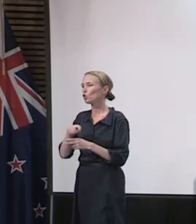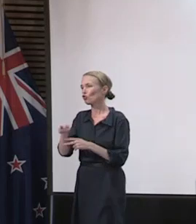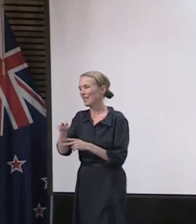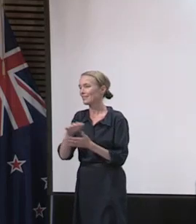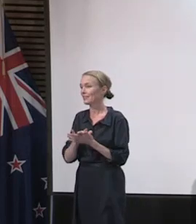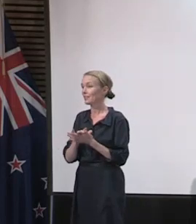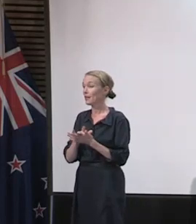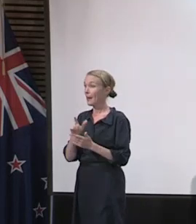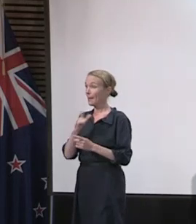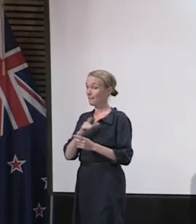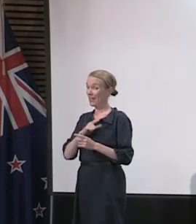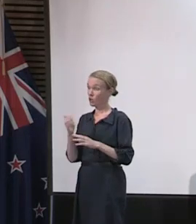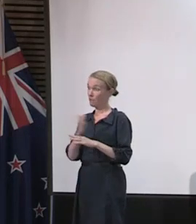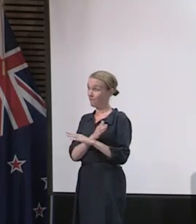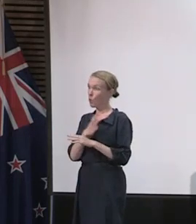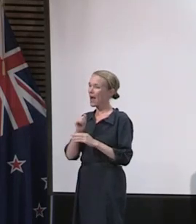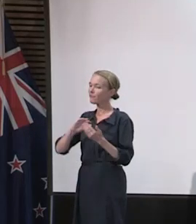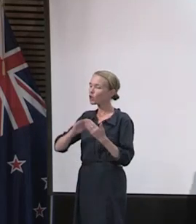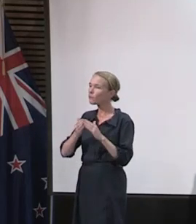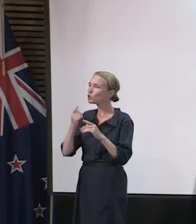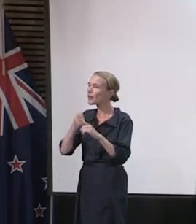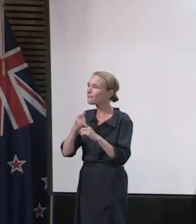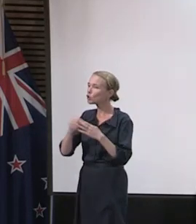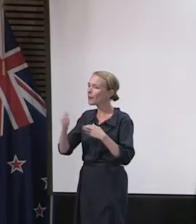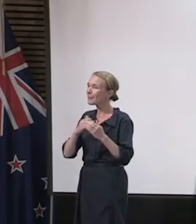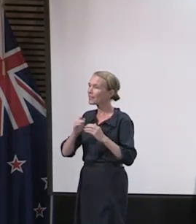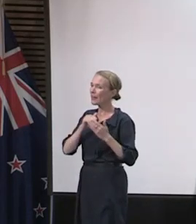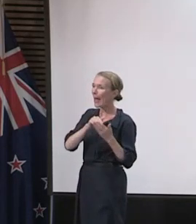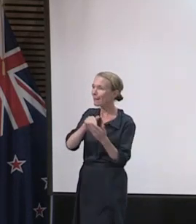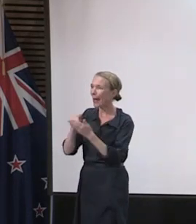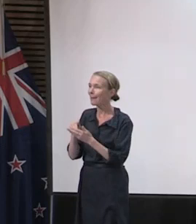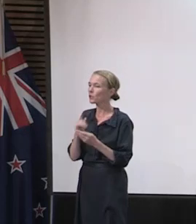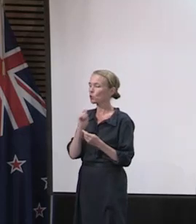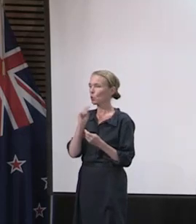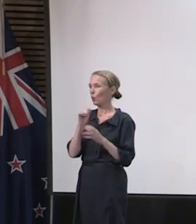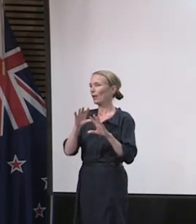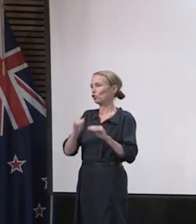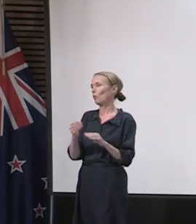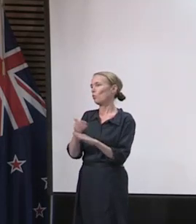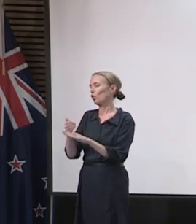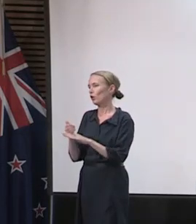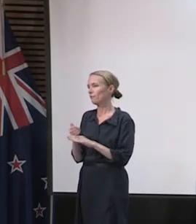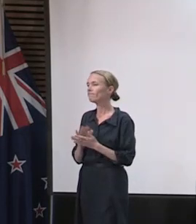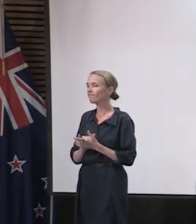response tailored to that group, because we won't have those community level agencies